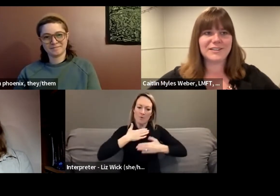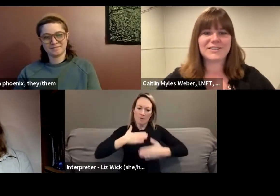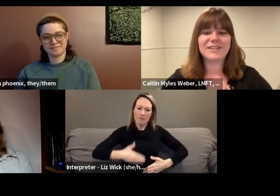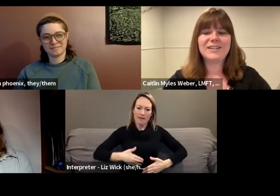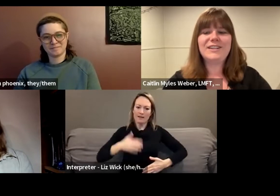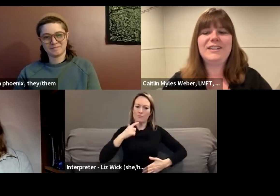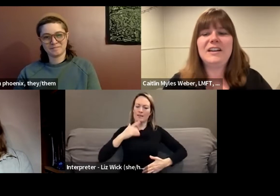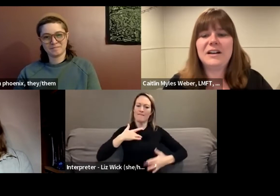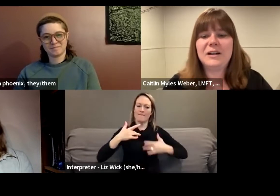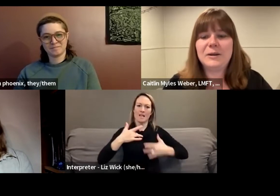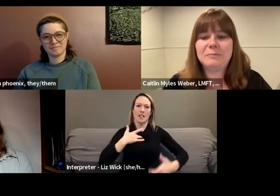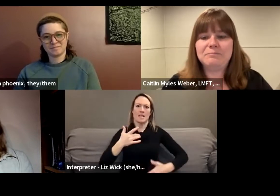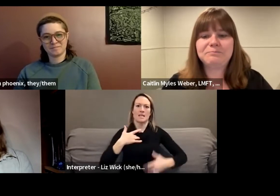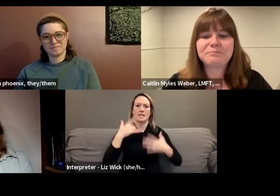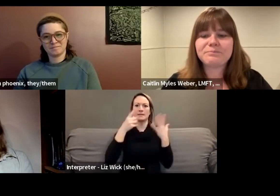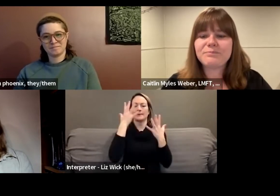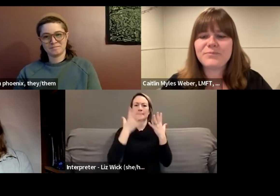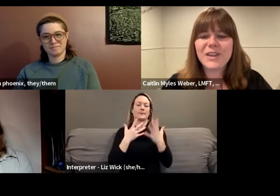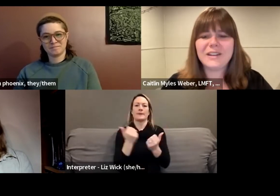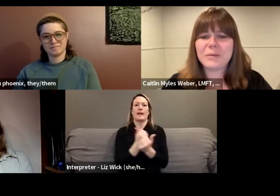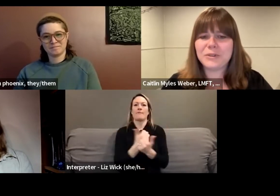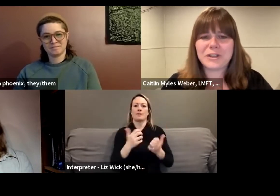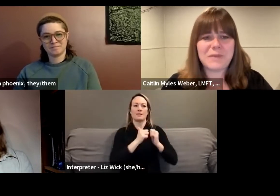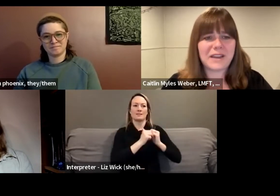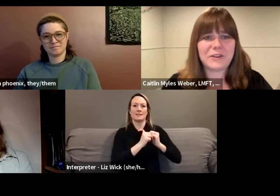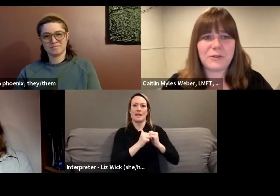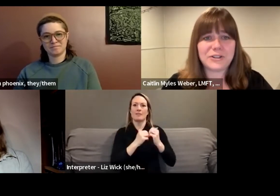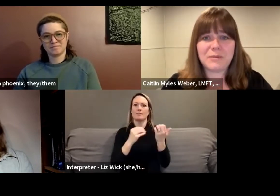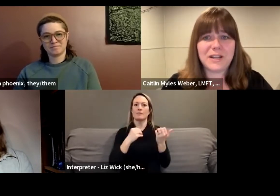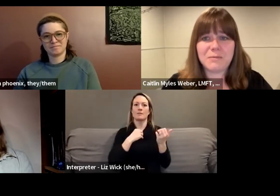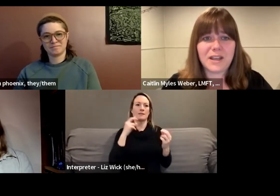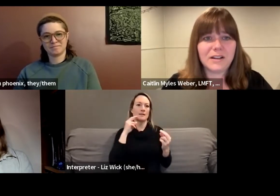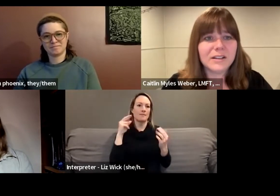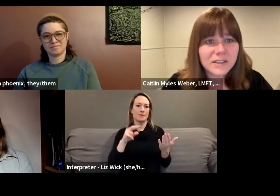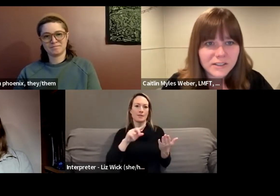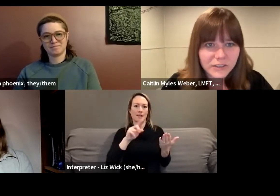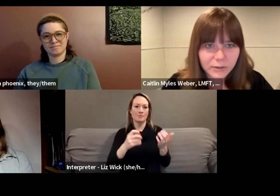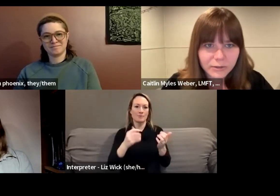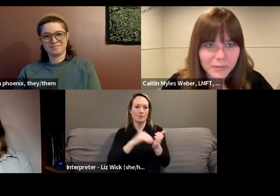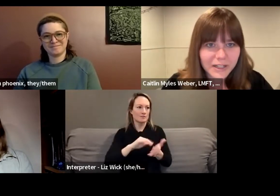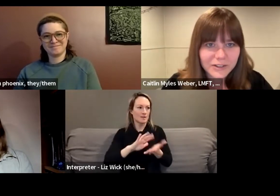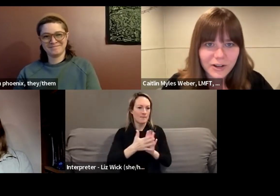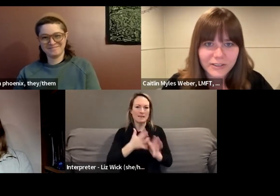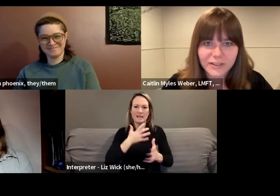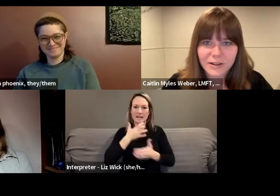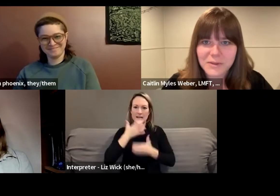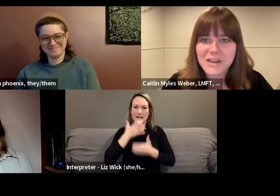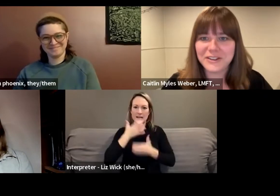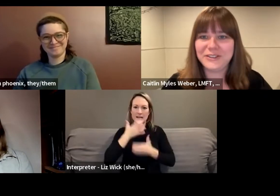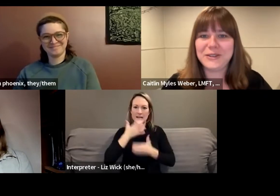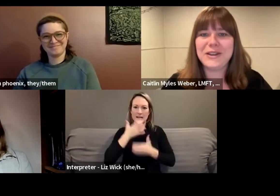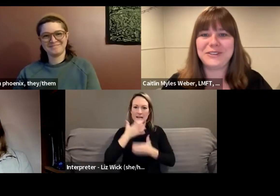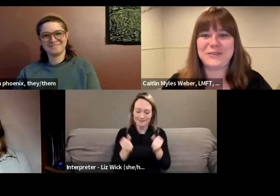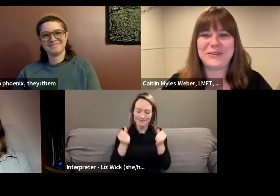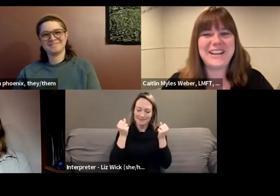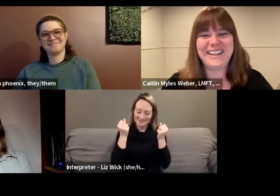And I'm looking back at the question, I'm getting mad so many trans and non-binaries... Don't worry about the question.